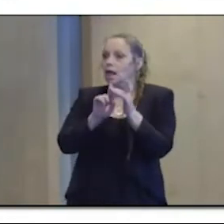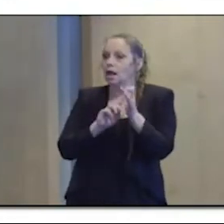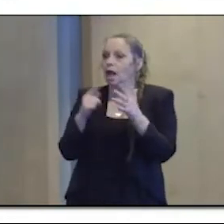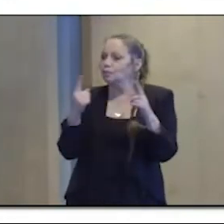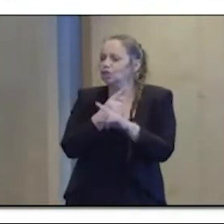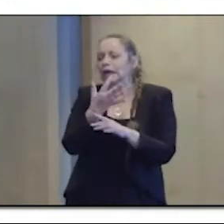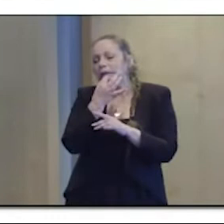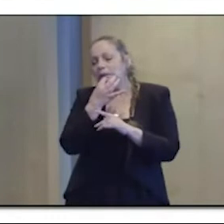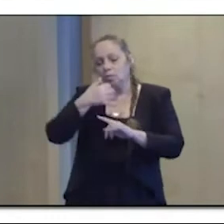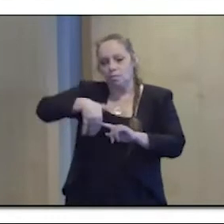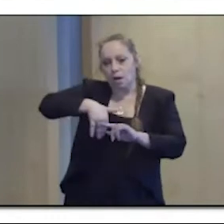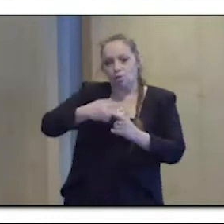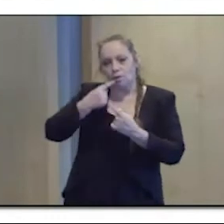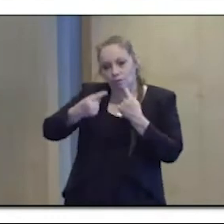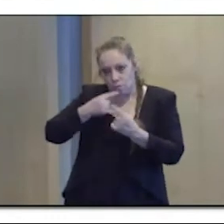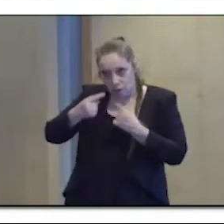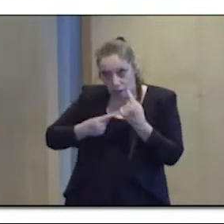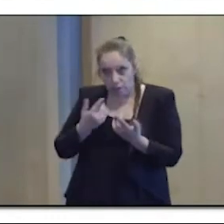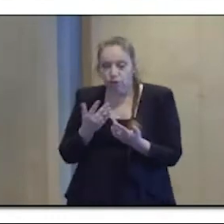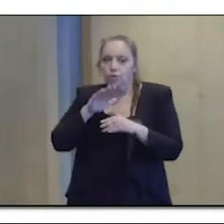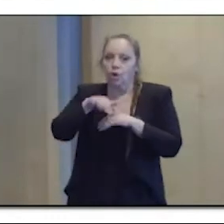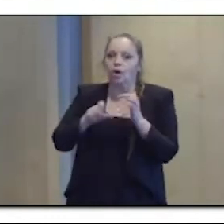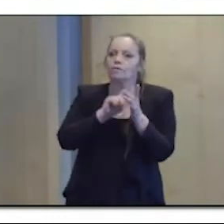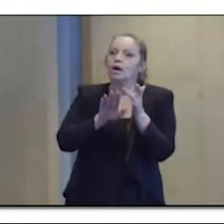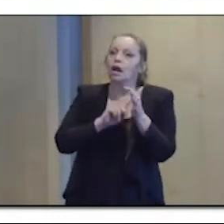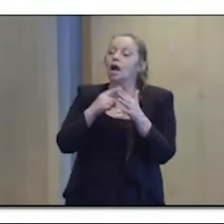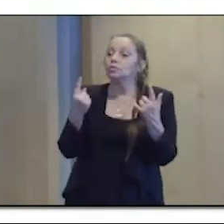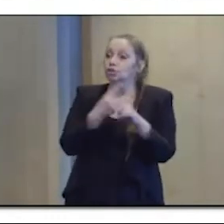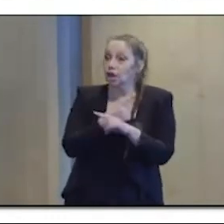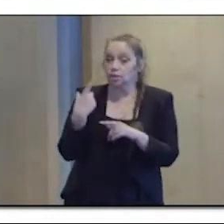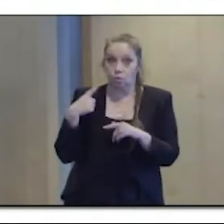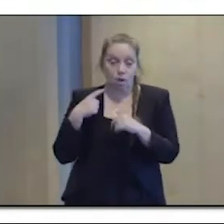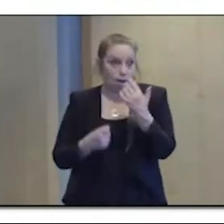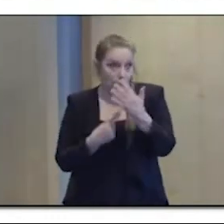of background on climate change the causes, which I'm sure we all know,